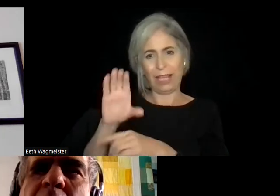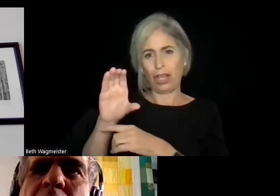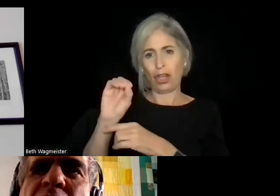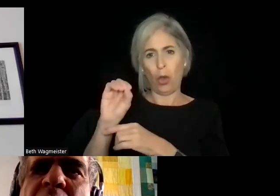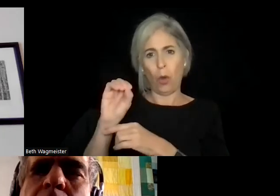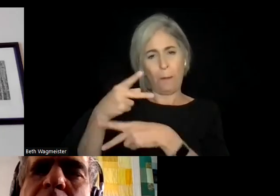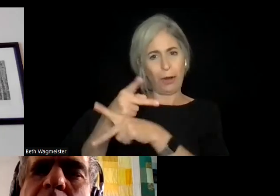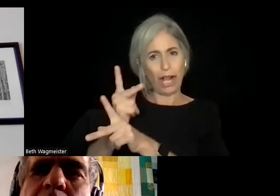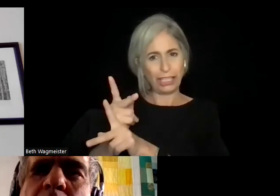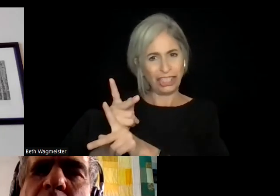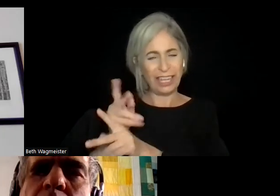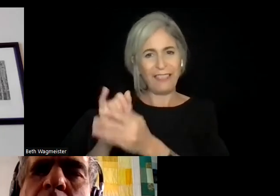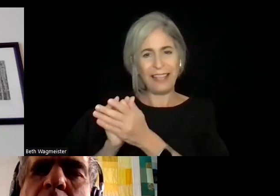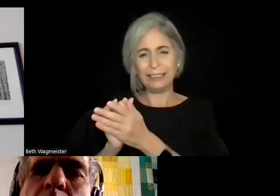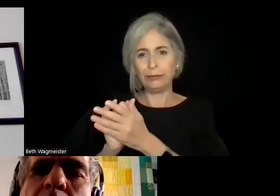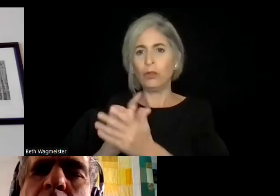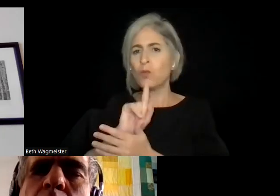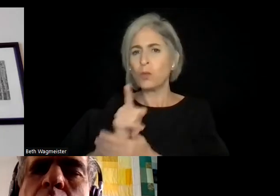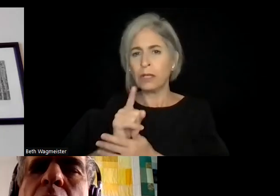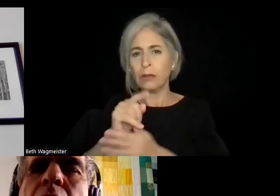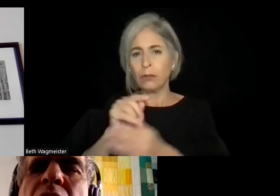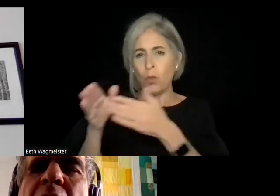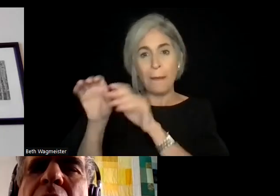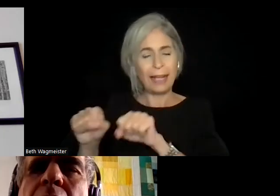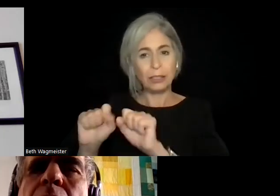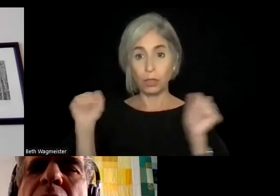about it but much used phrase, I don't like it in many respects